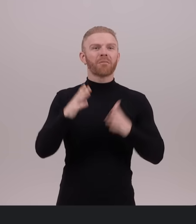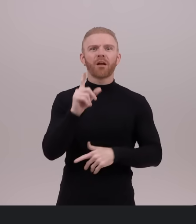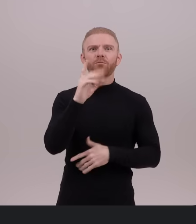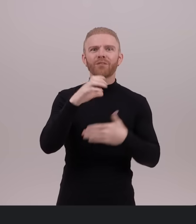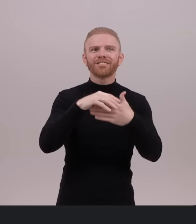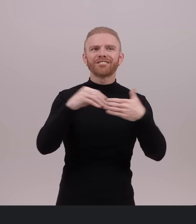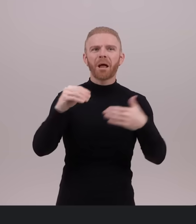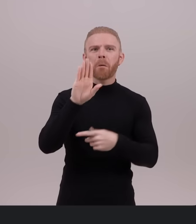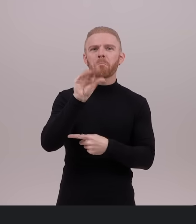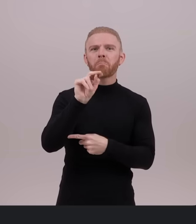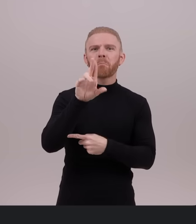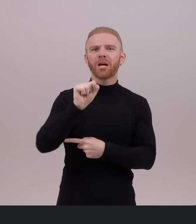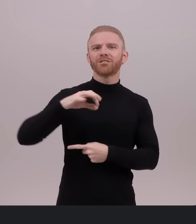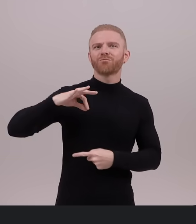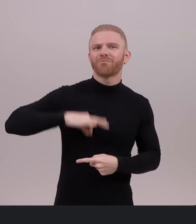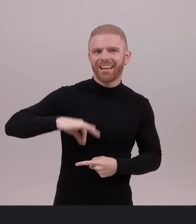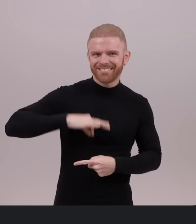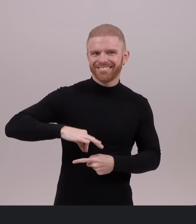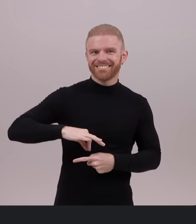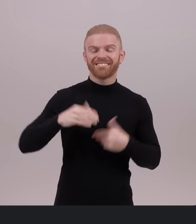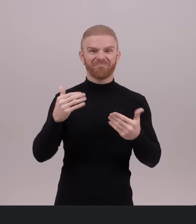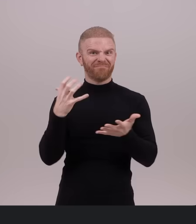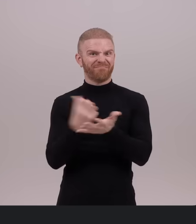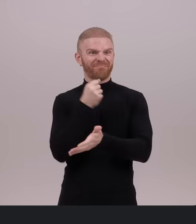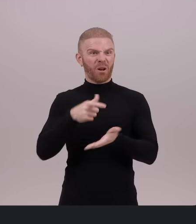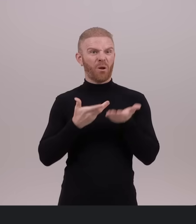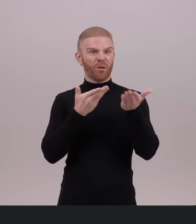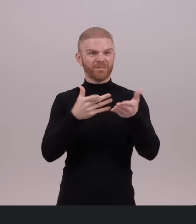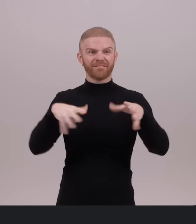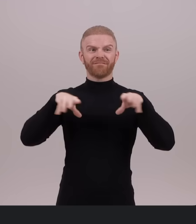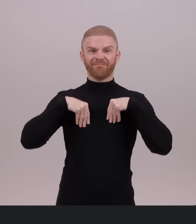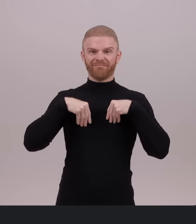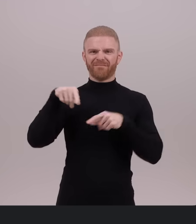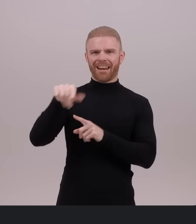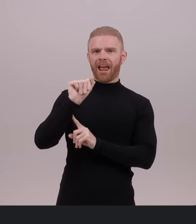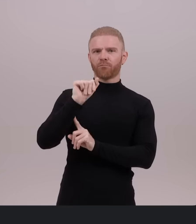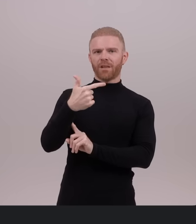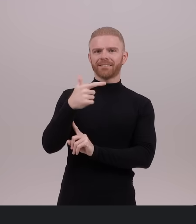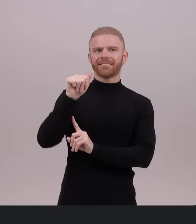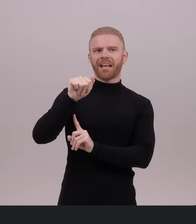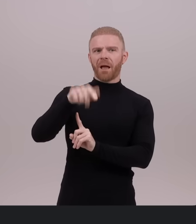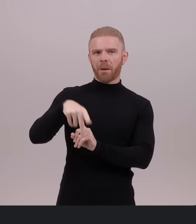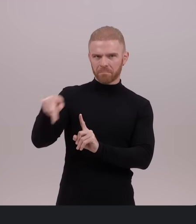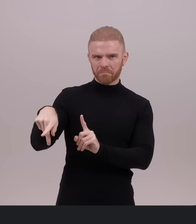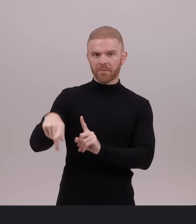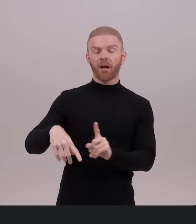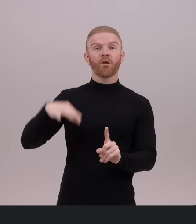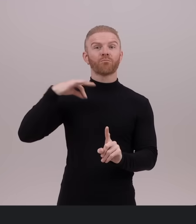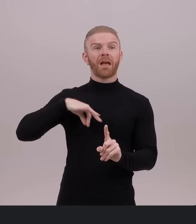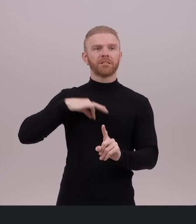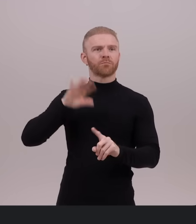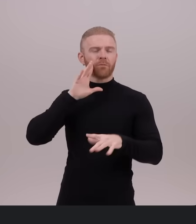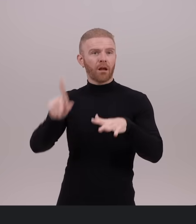You can claim the offer right in the Antigravity app and the credits will kick in when you hit your limit.